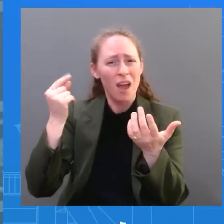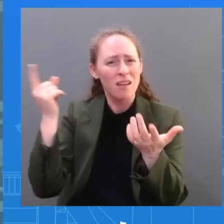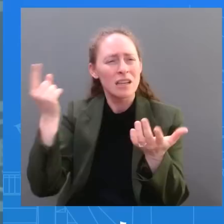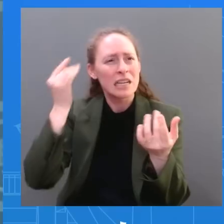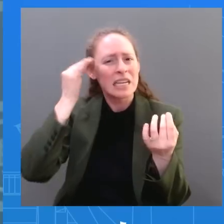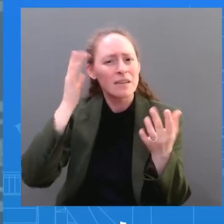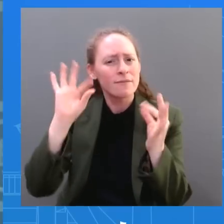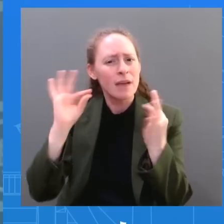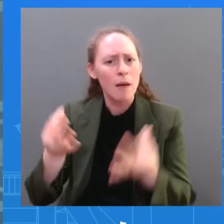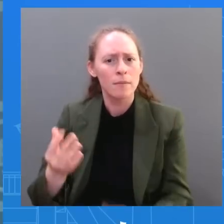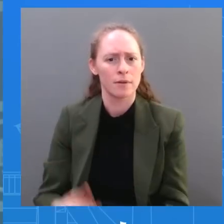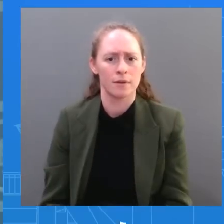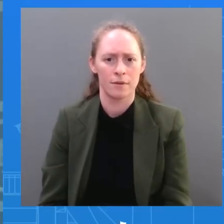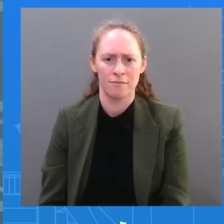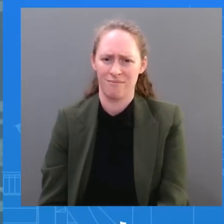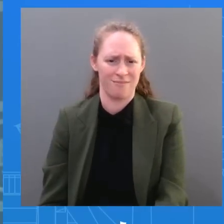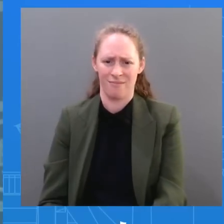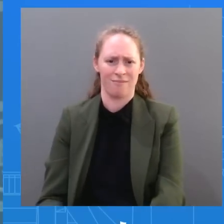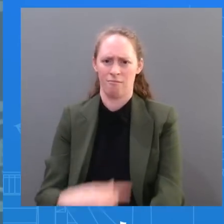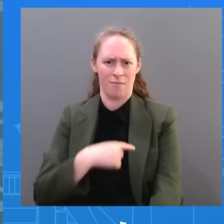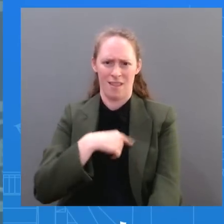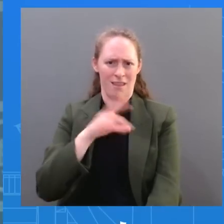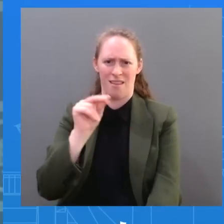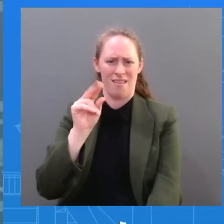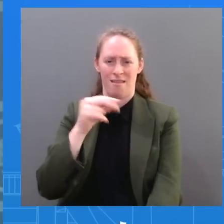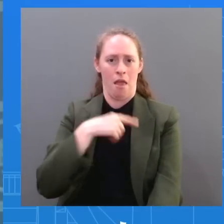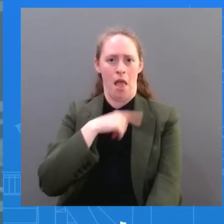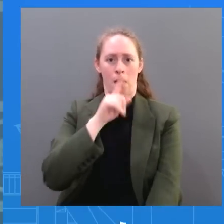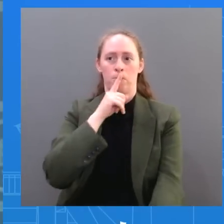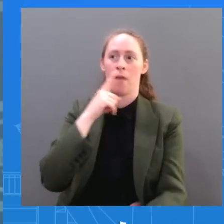And I will say, again, this is very personal to him,